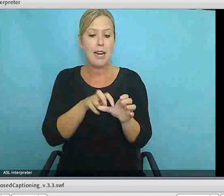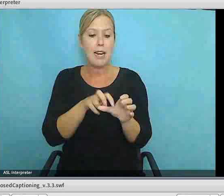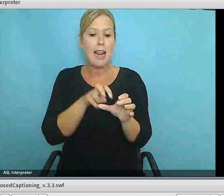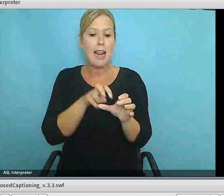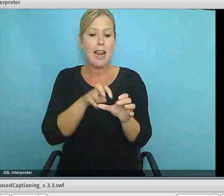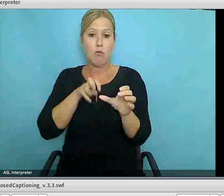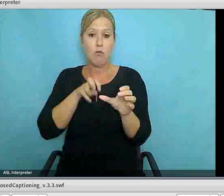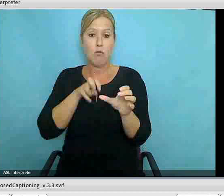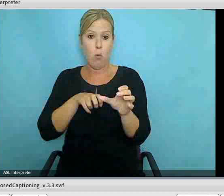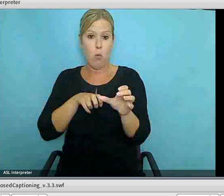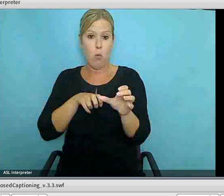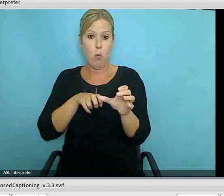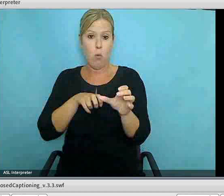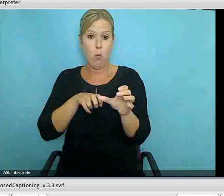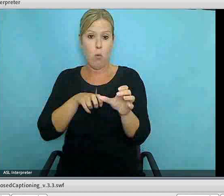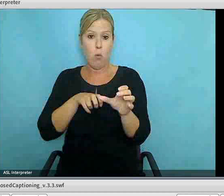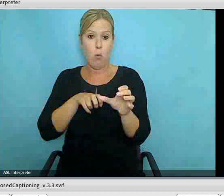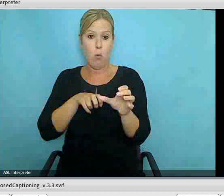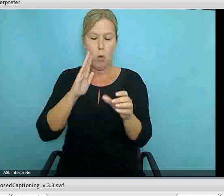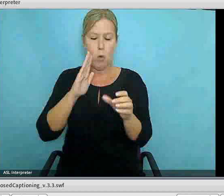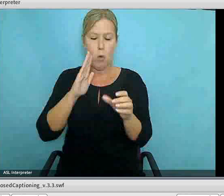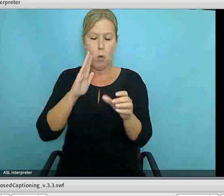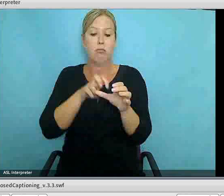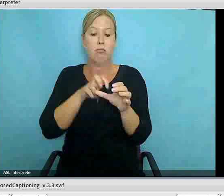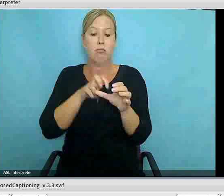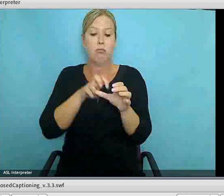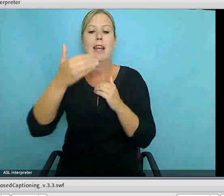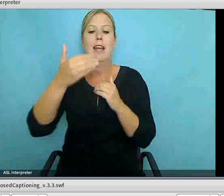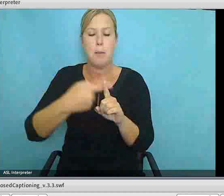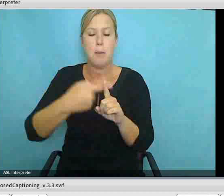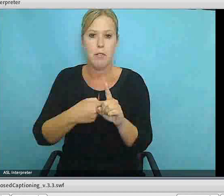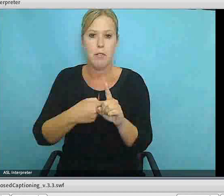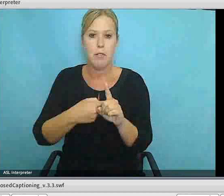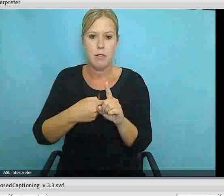after someone tells someone -- tells MassHealth they want to disenroll.